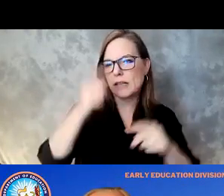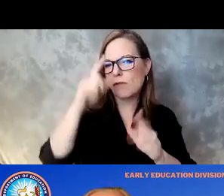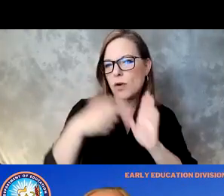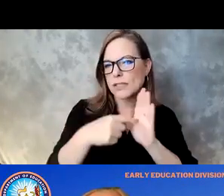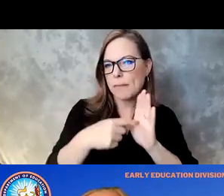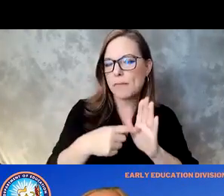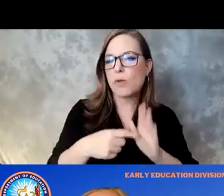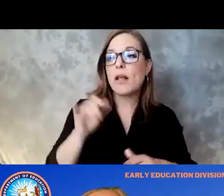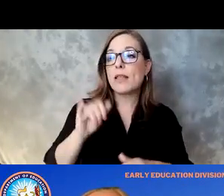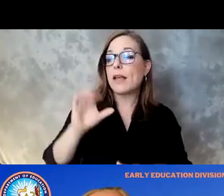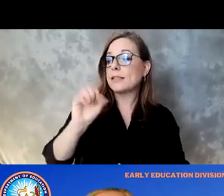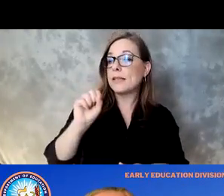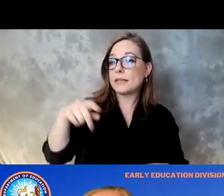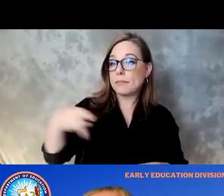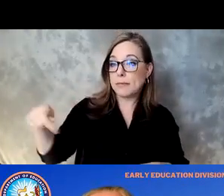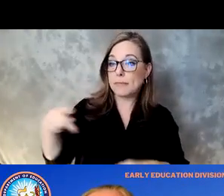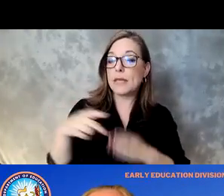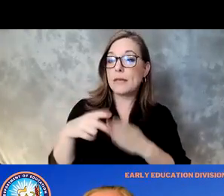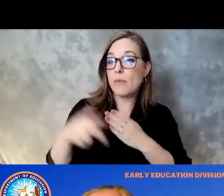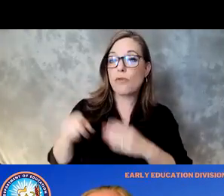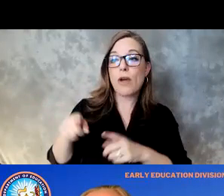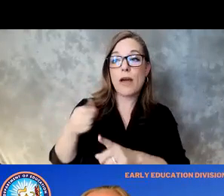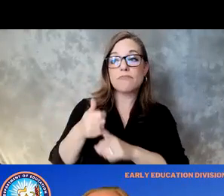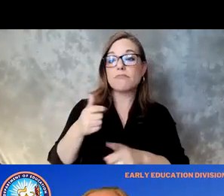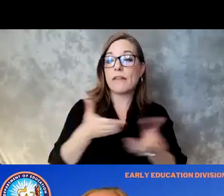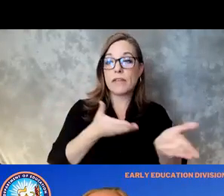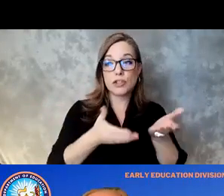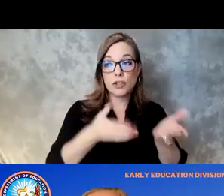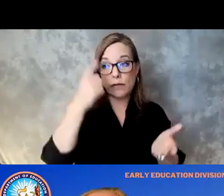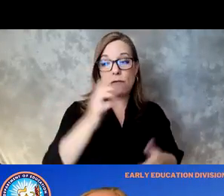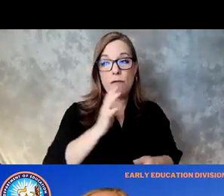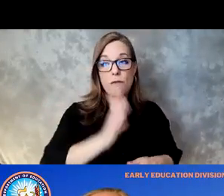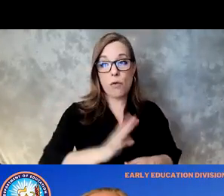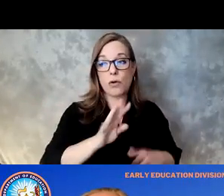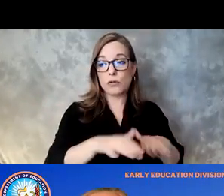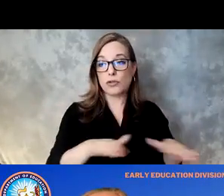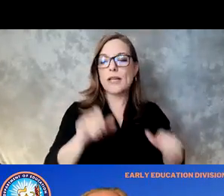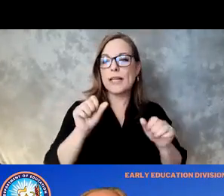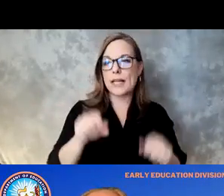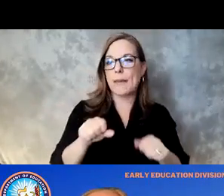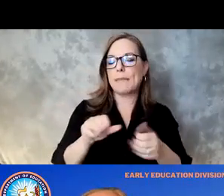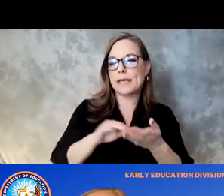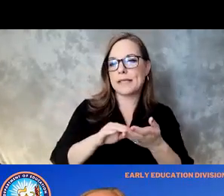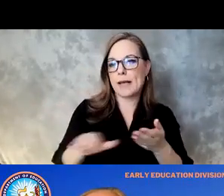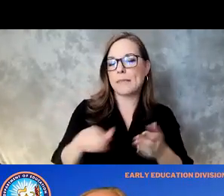CSPP program as long as it's serving four-year-old children can be exempt from licensing if a